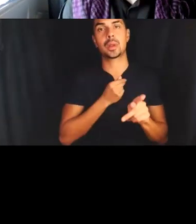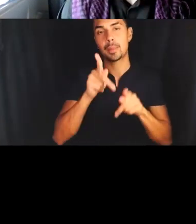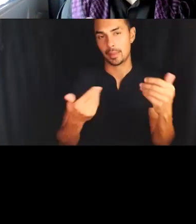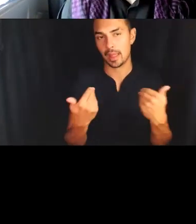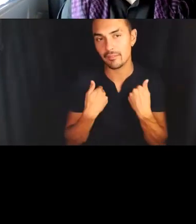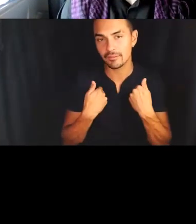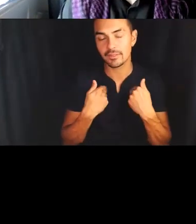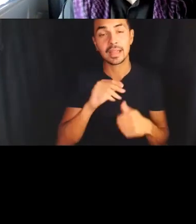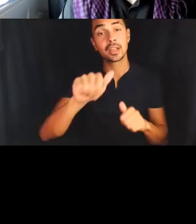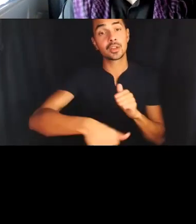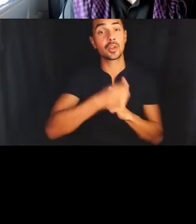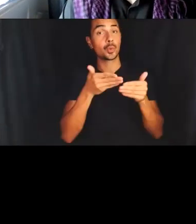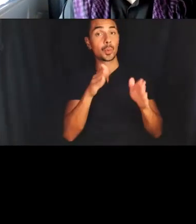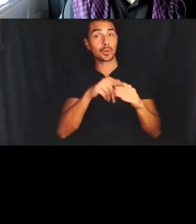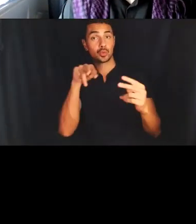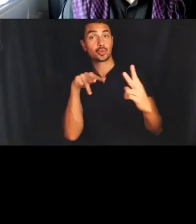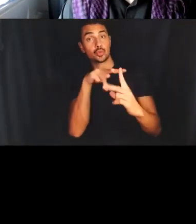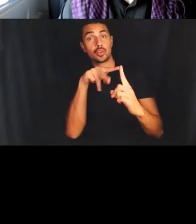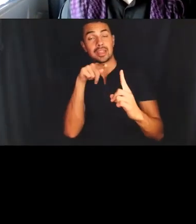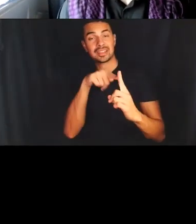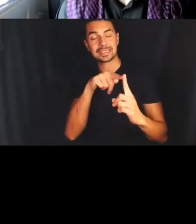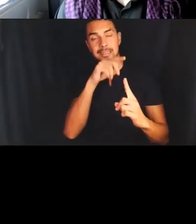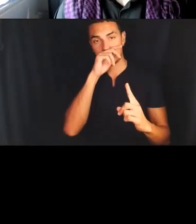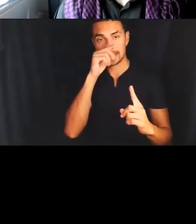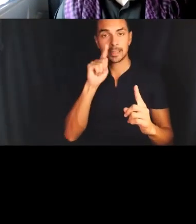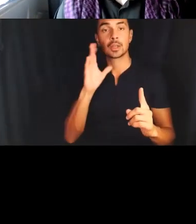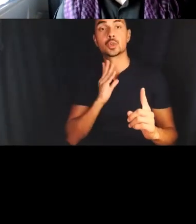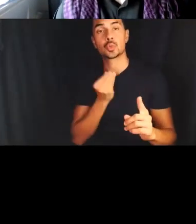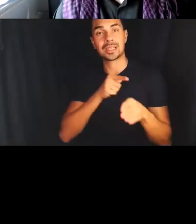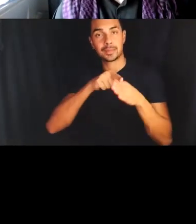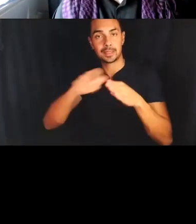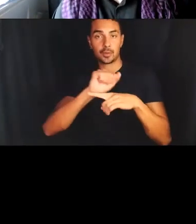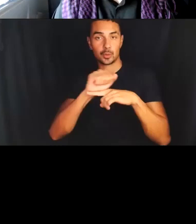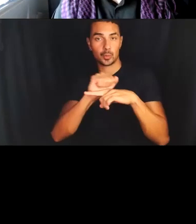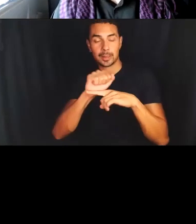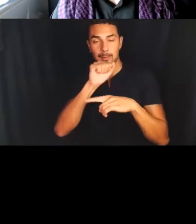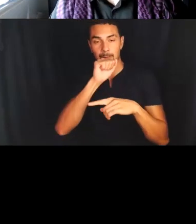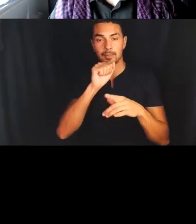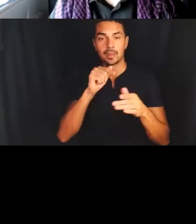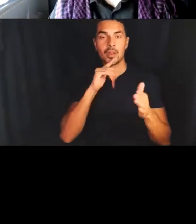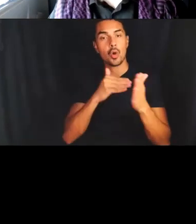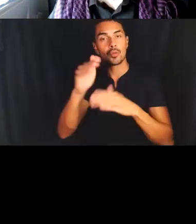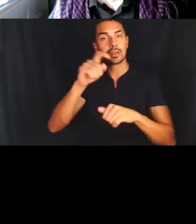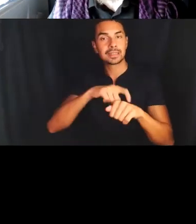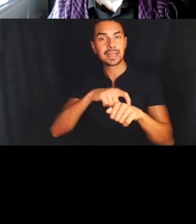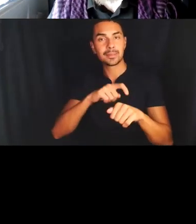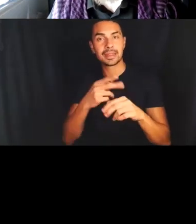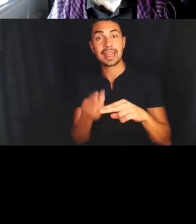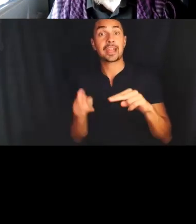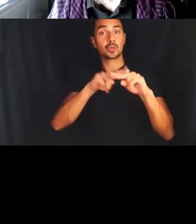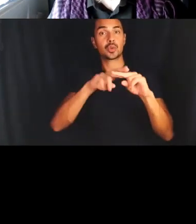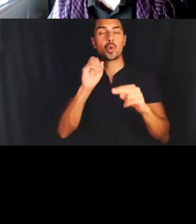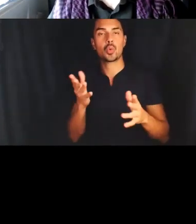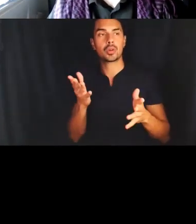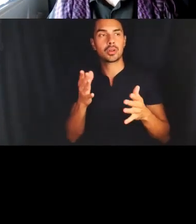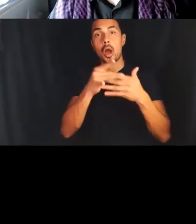Another way of looking at this is looking at trans-specific trainings is oftentimes extra or optional within agencies.